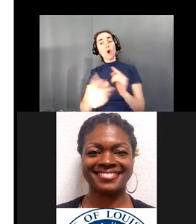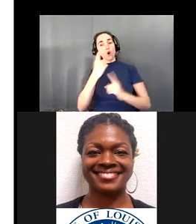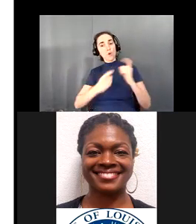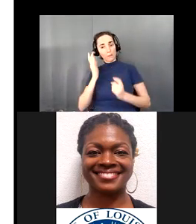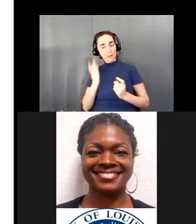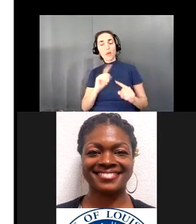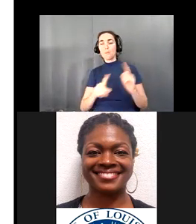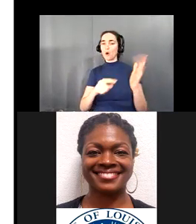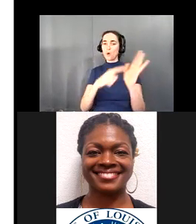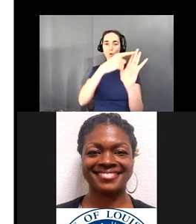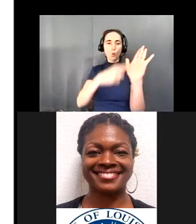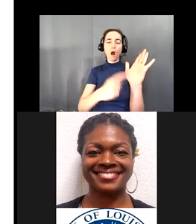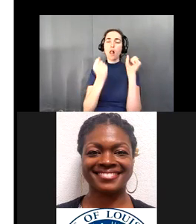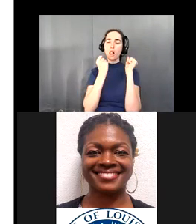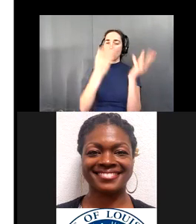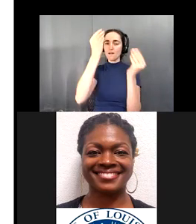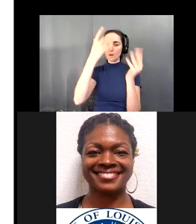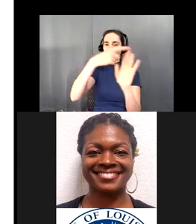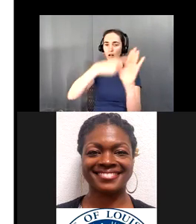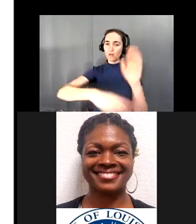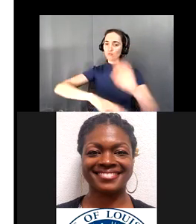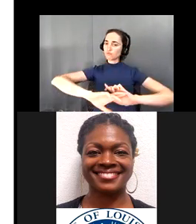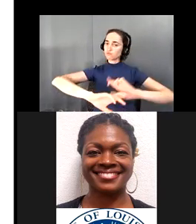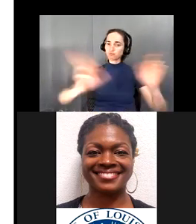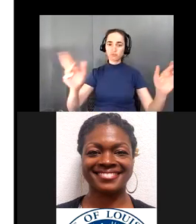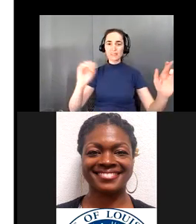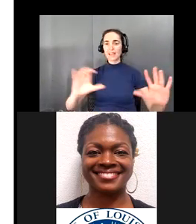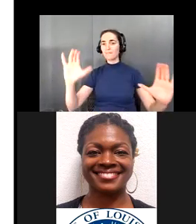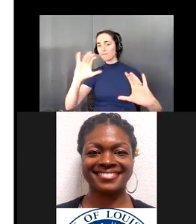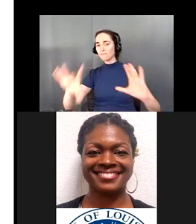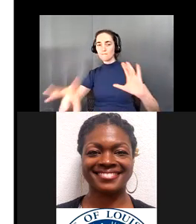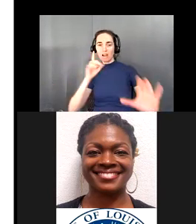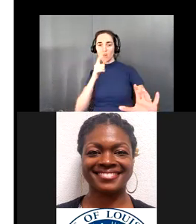got a whole bunch of stuff that they can use to locate your loved one, then I would say,